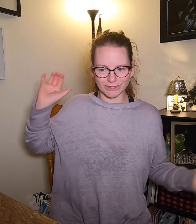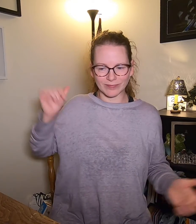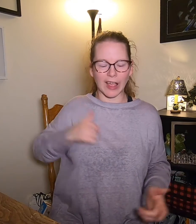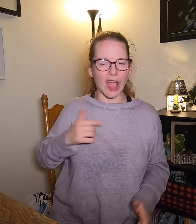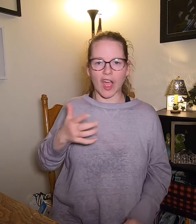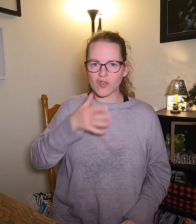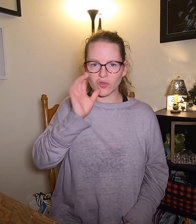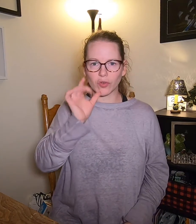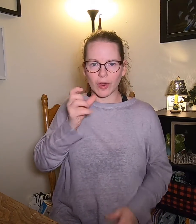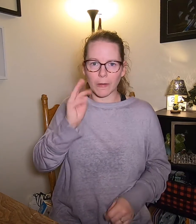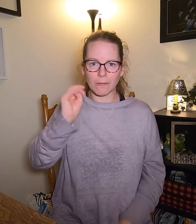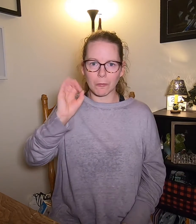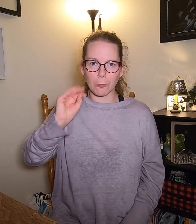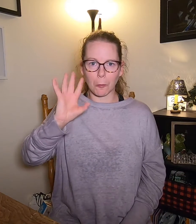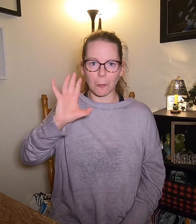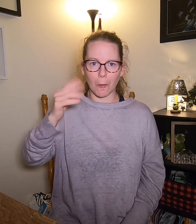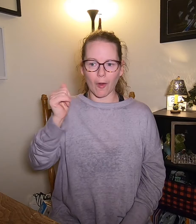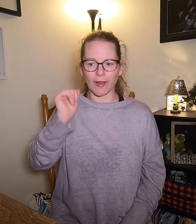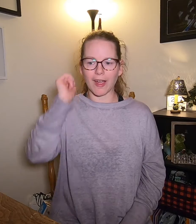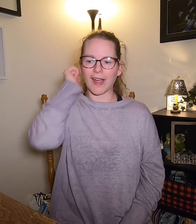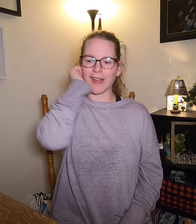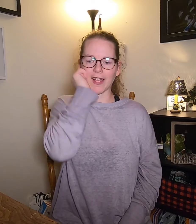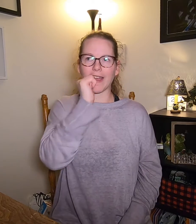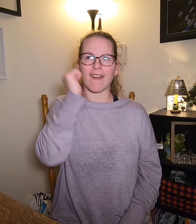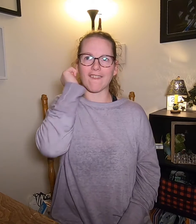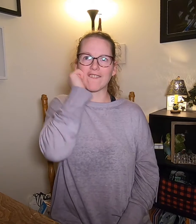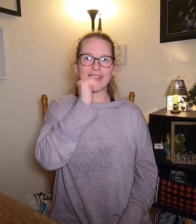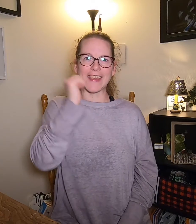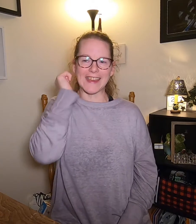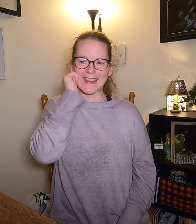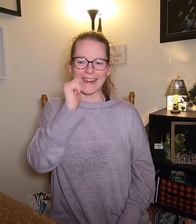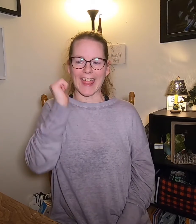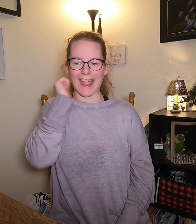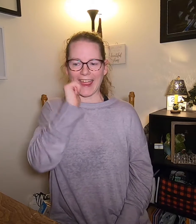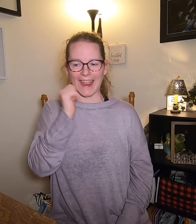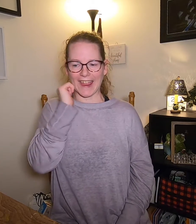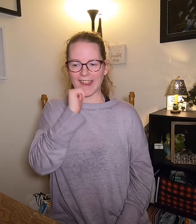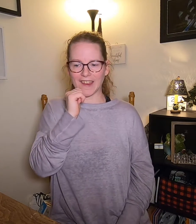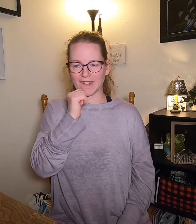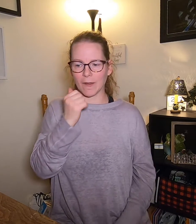I drink this daily,